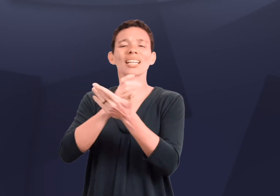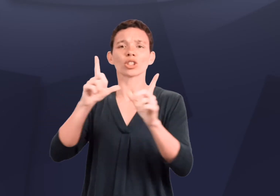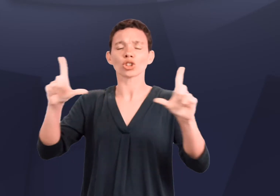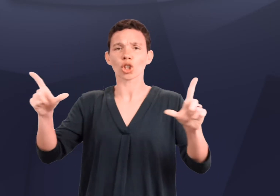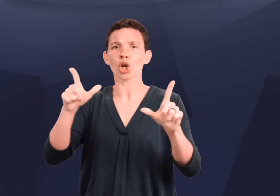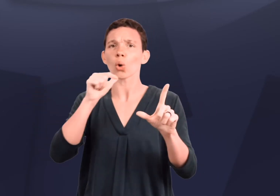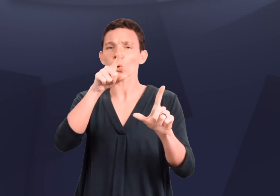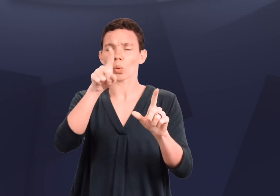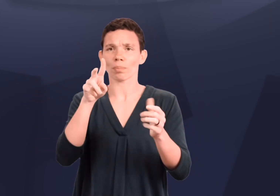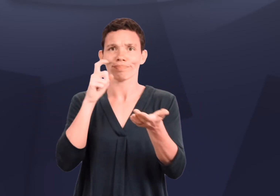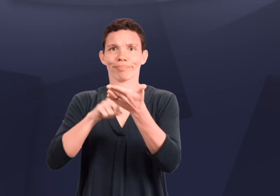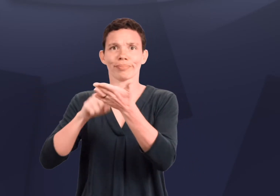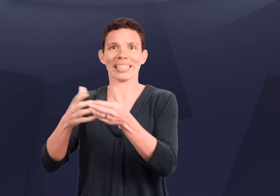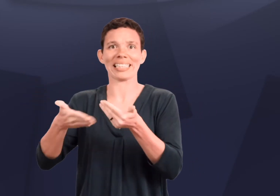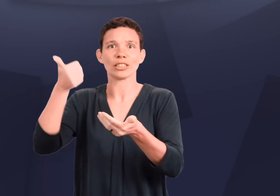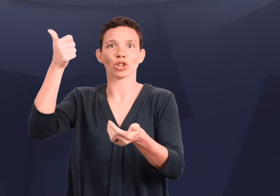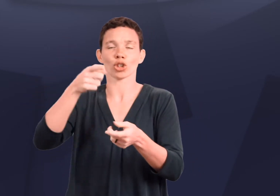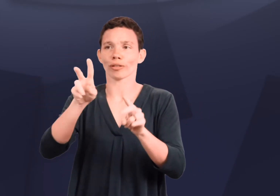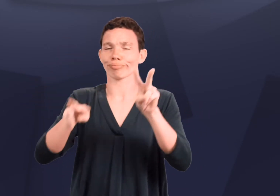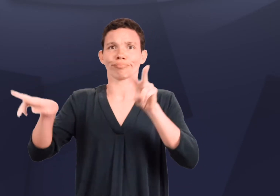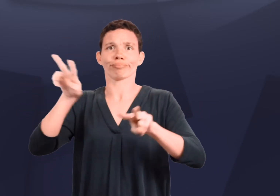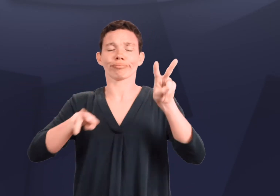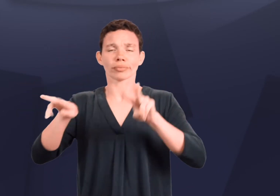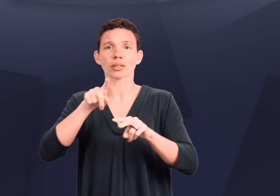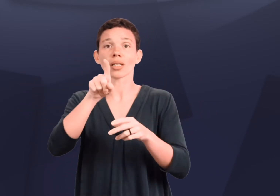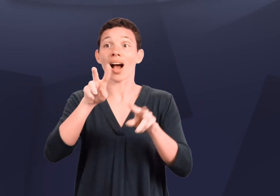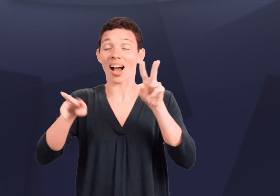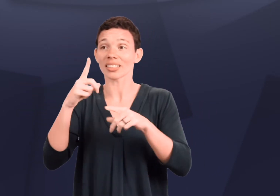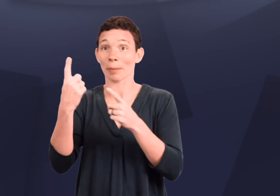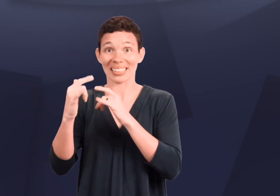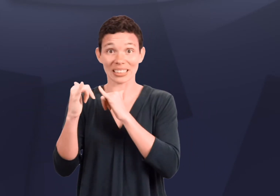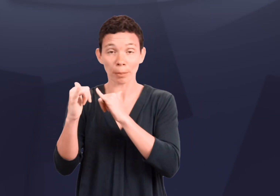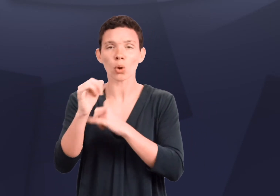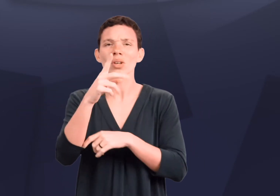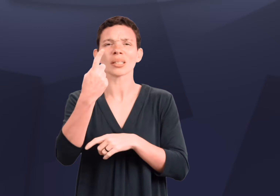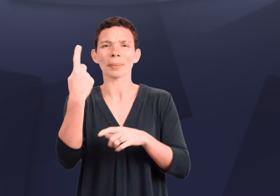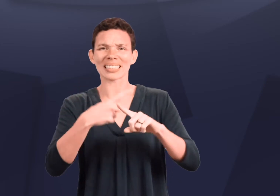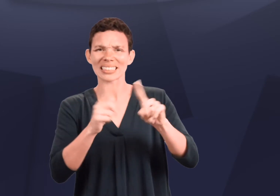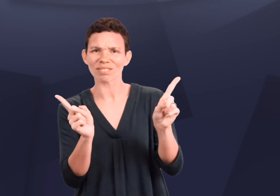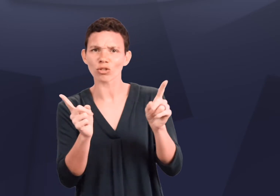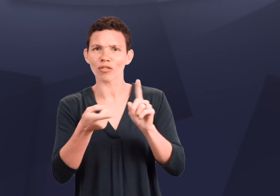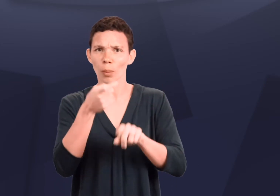Now, with the picture in full screen, who do you notice immediately? Are they similar to you or different from you?